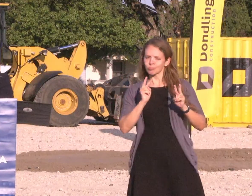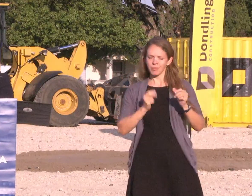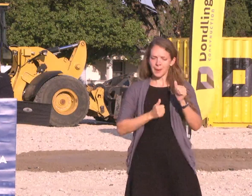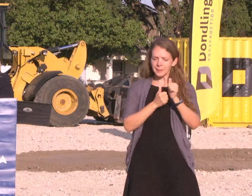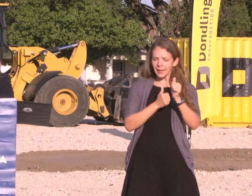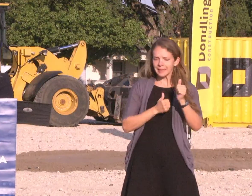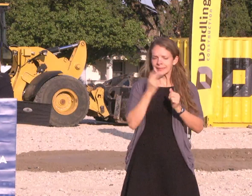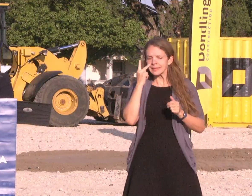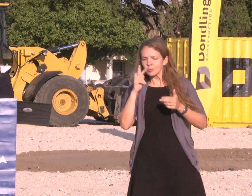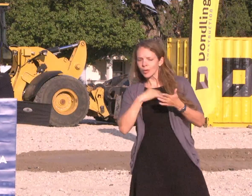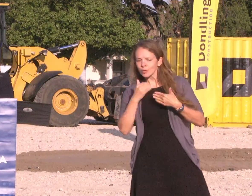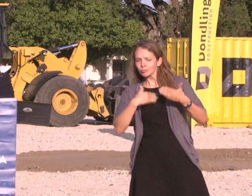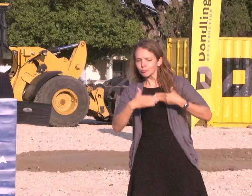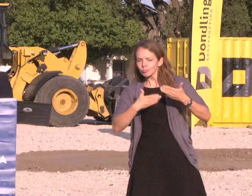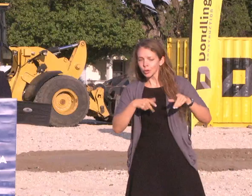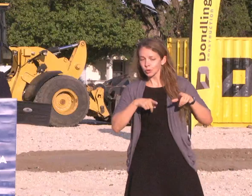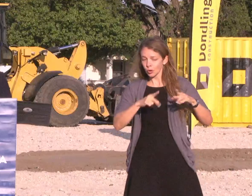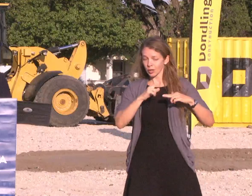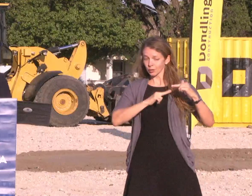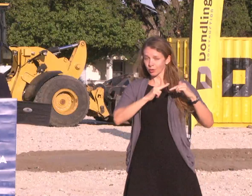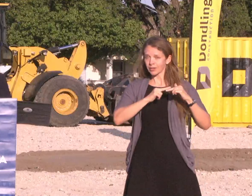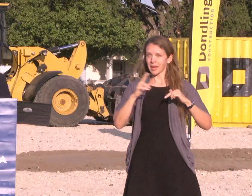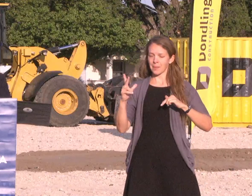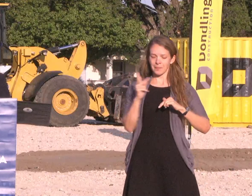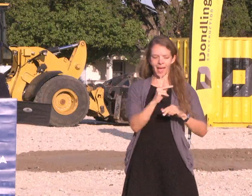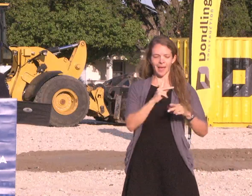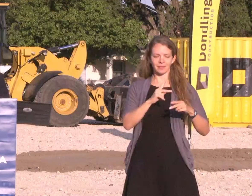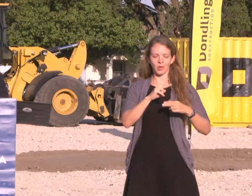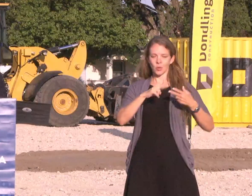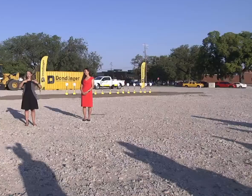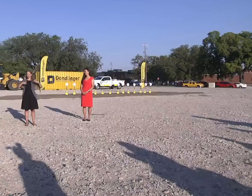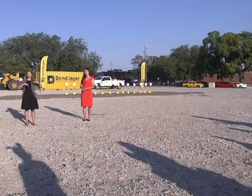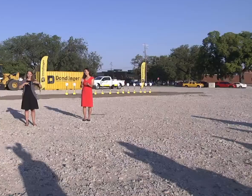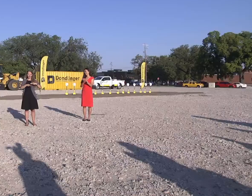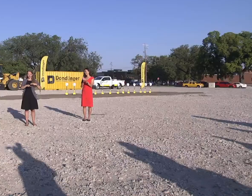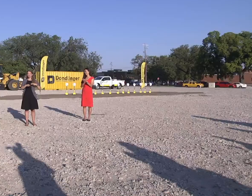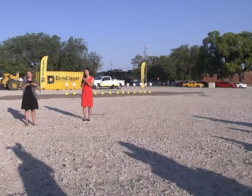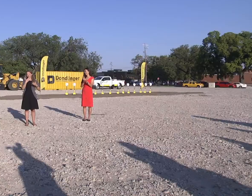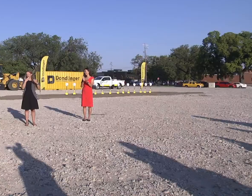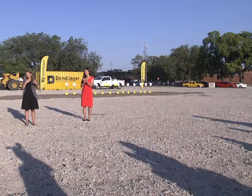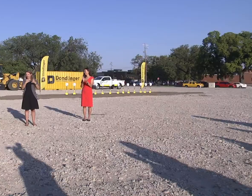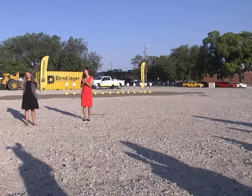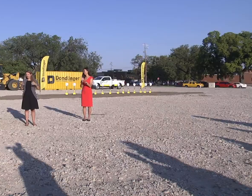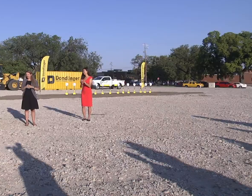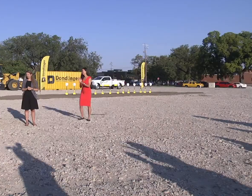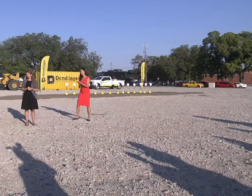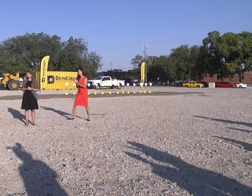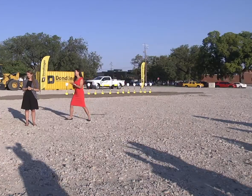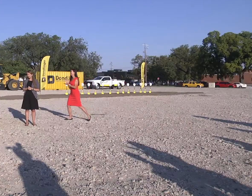this project during construction and coming back for the ribbon cutting thank you very much I'll